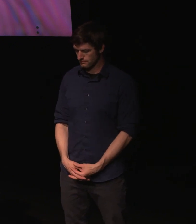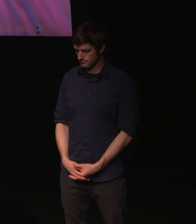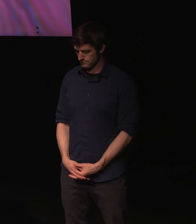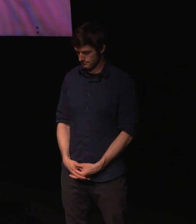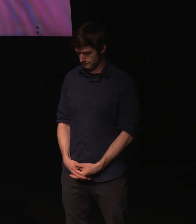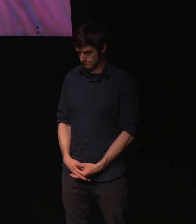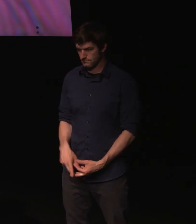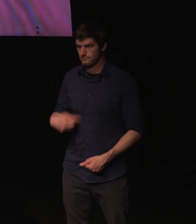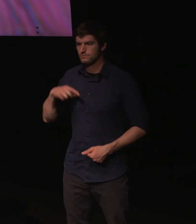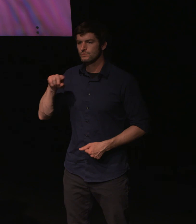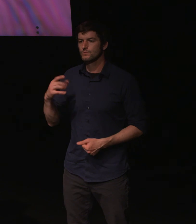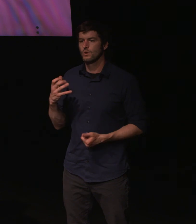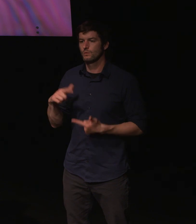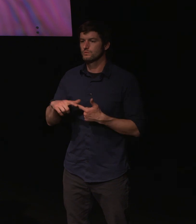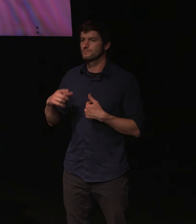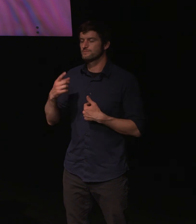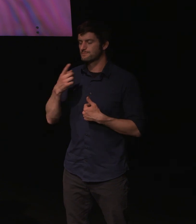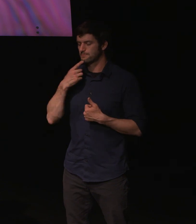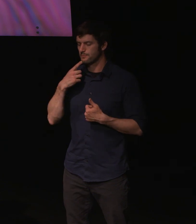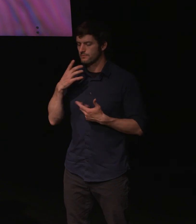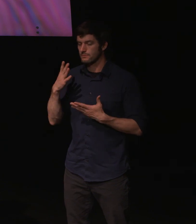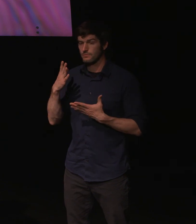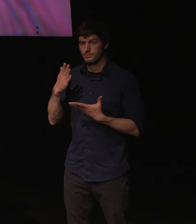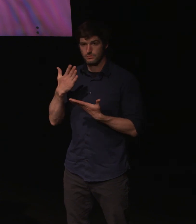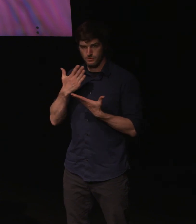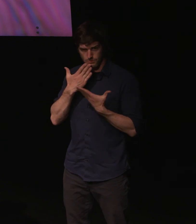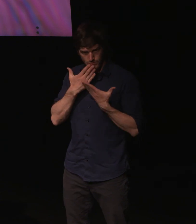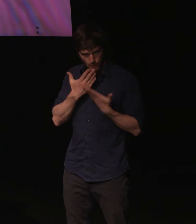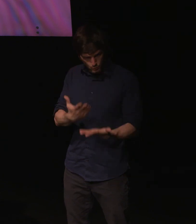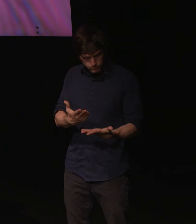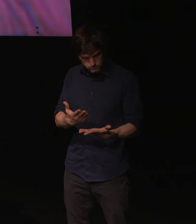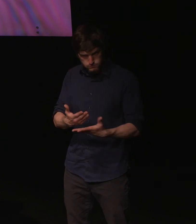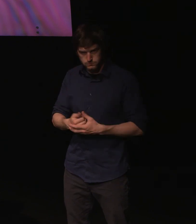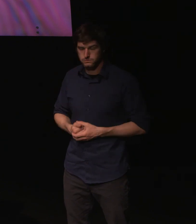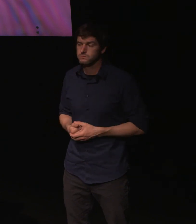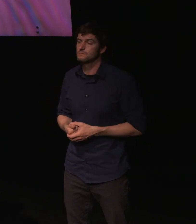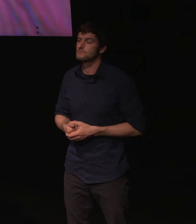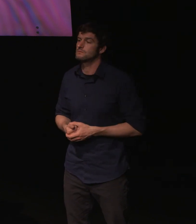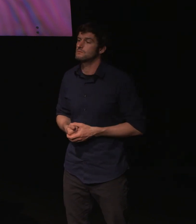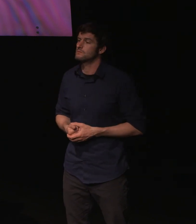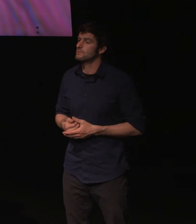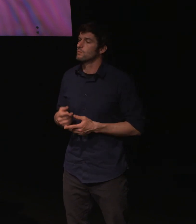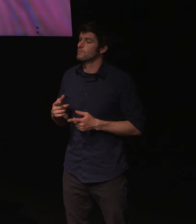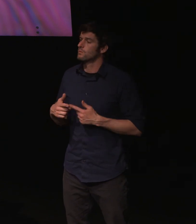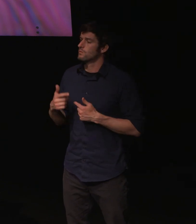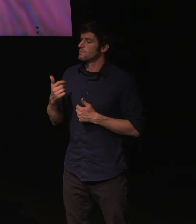thank you to everyone who has ever